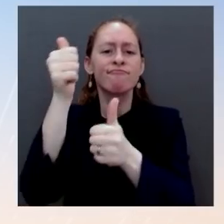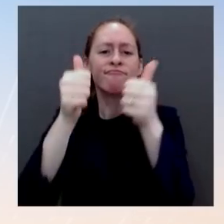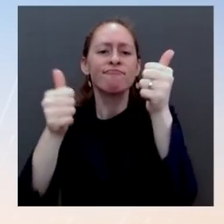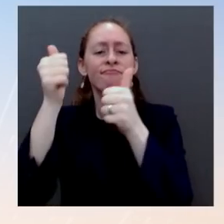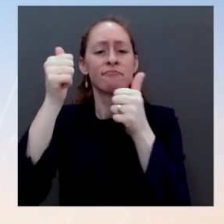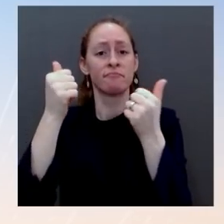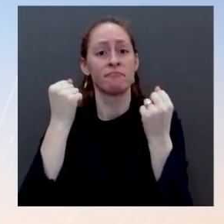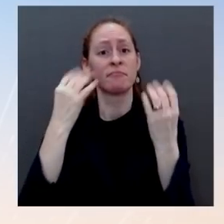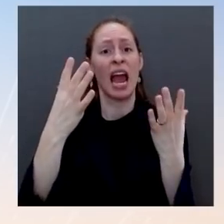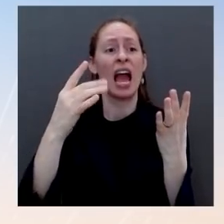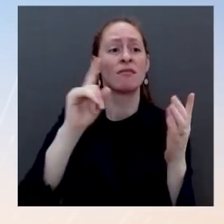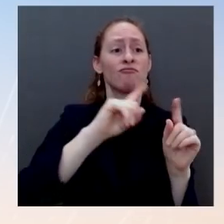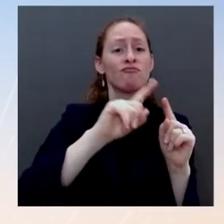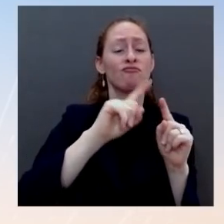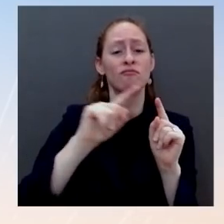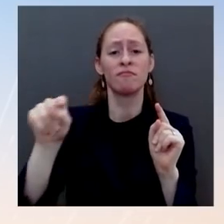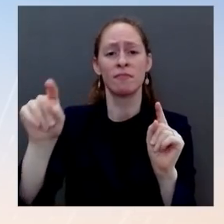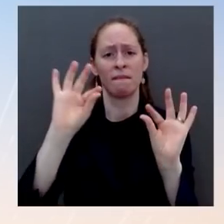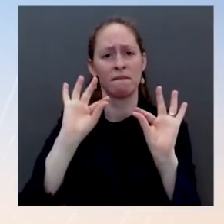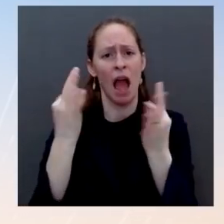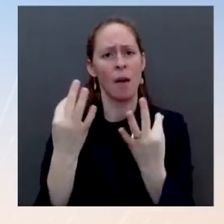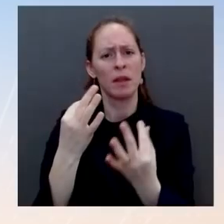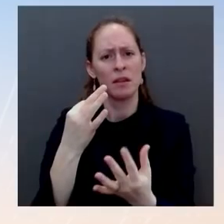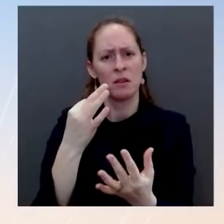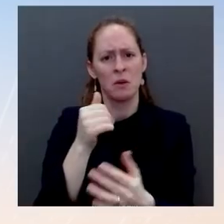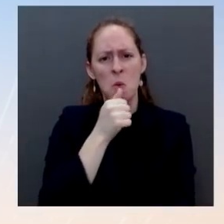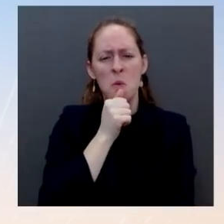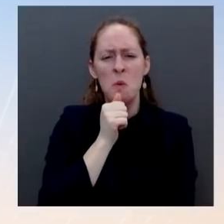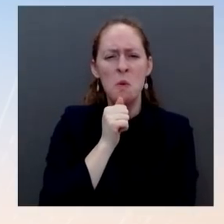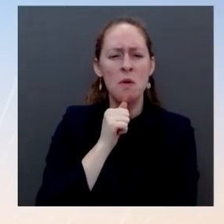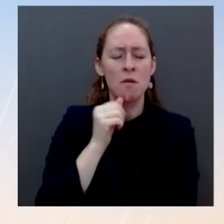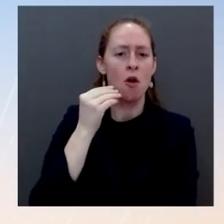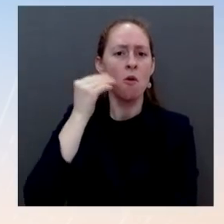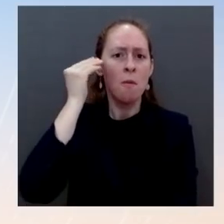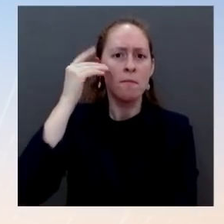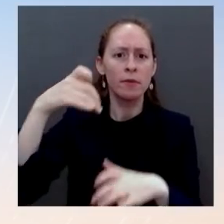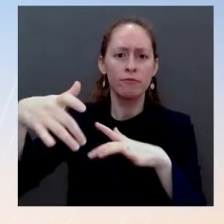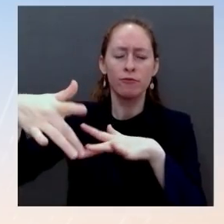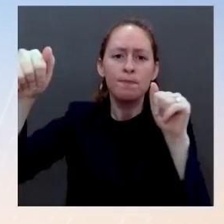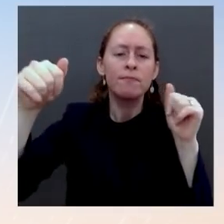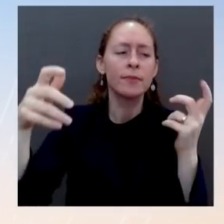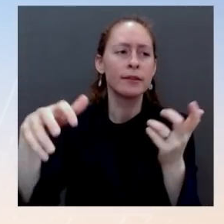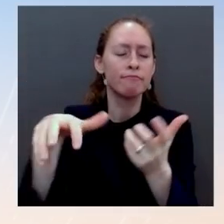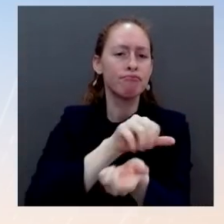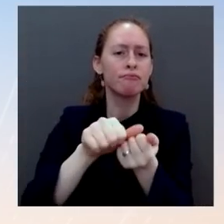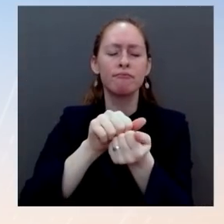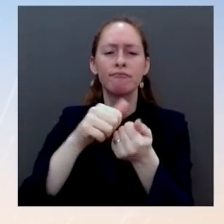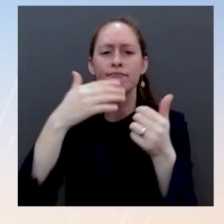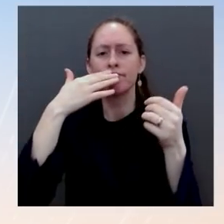with homes lost, communities lost. He typically engages and meets with -- sees families while he's on these trips as well,